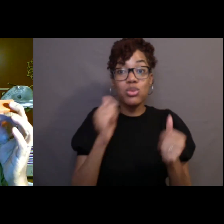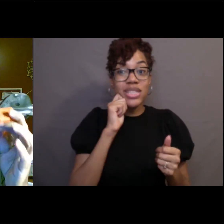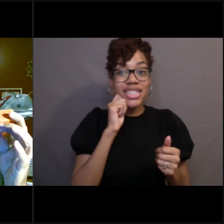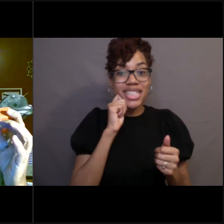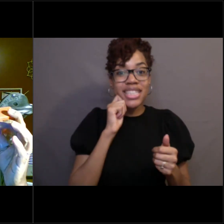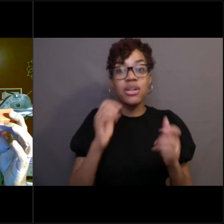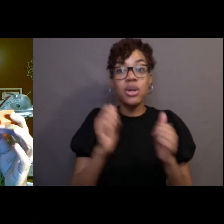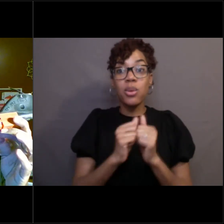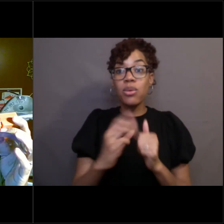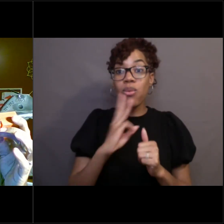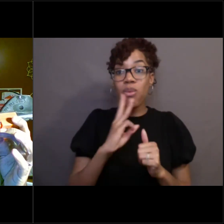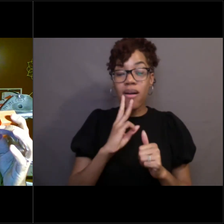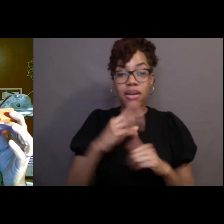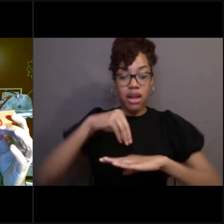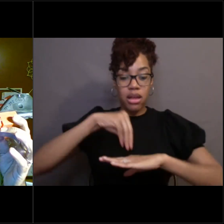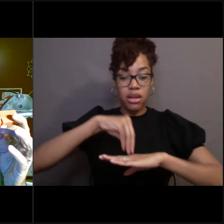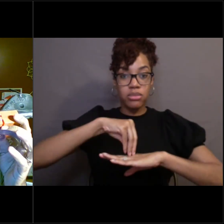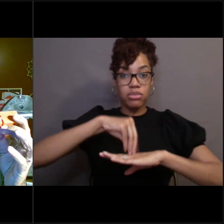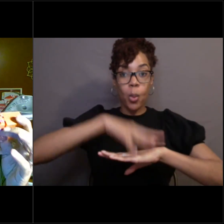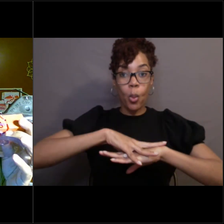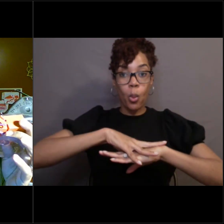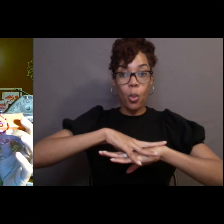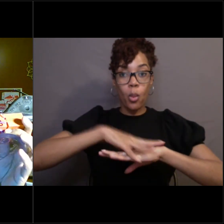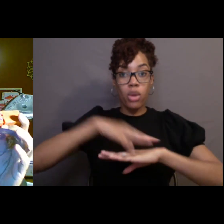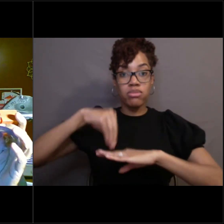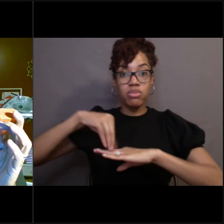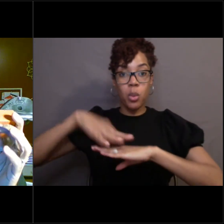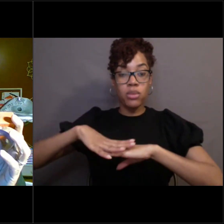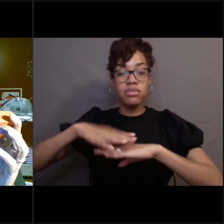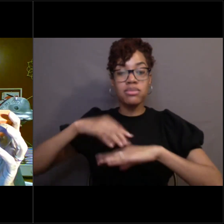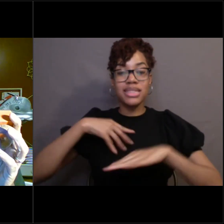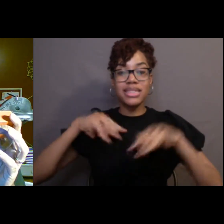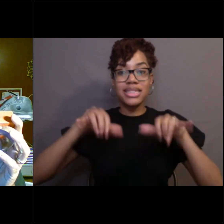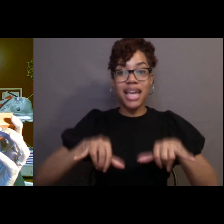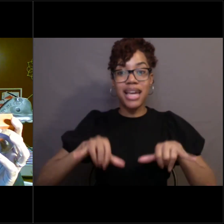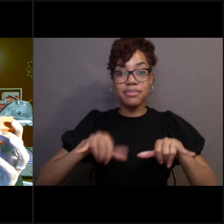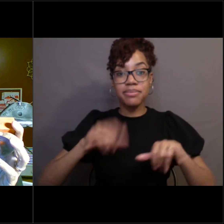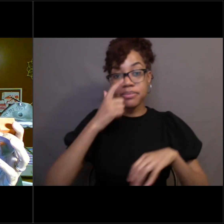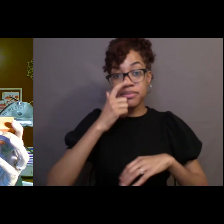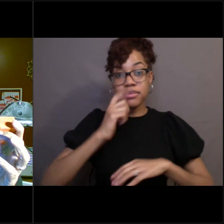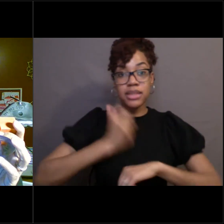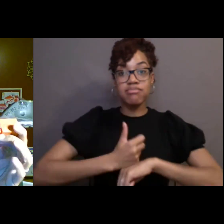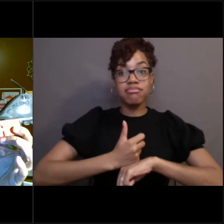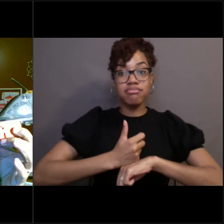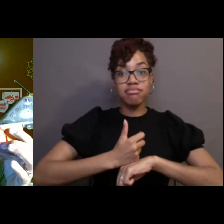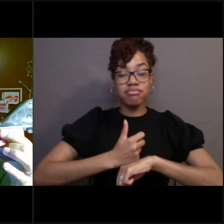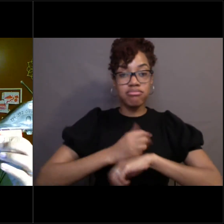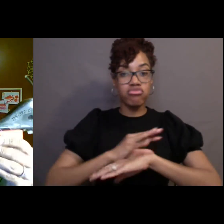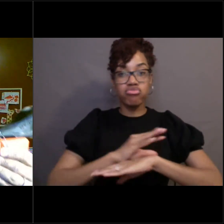the suction cups stick to the turtle really, really well and can hold onto the turtle for hours.